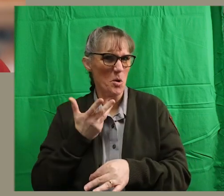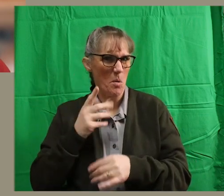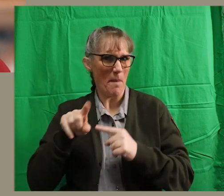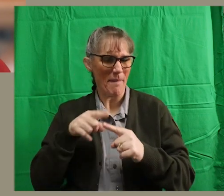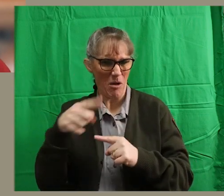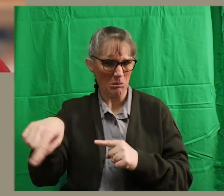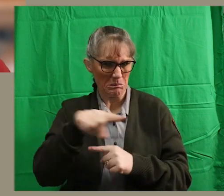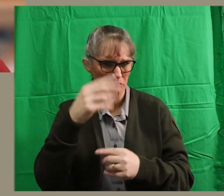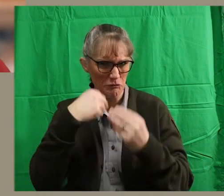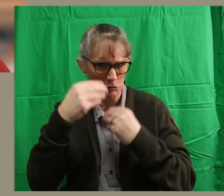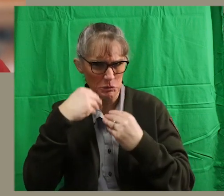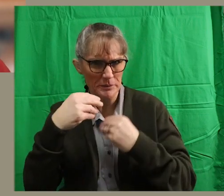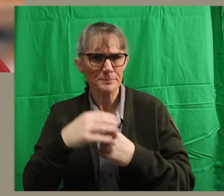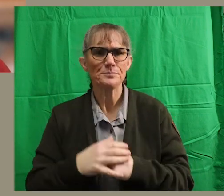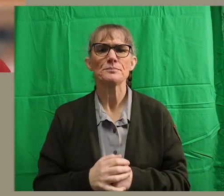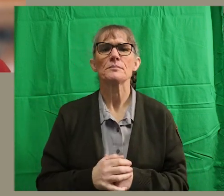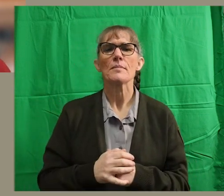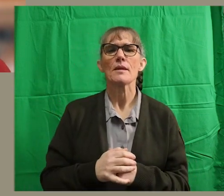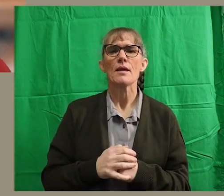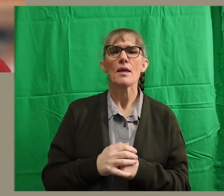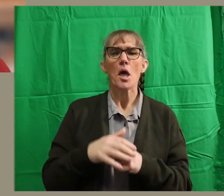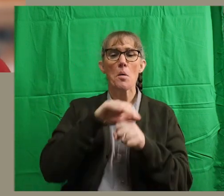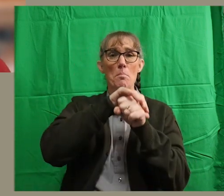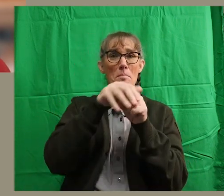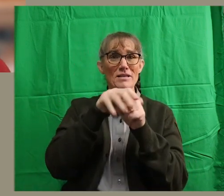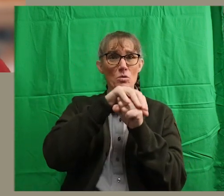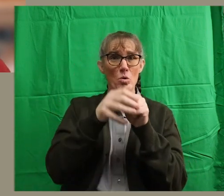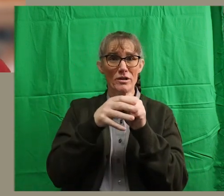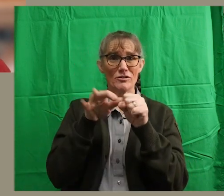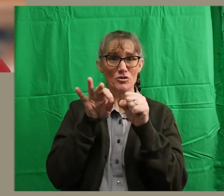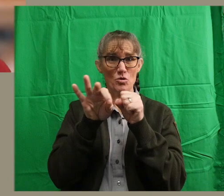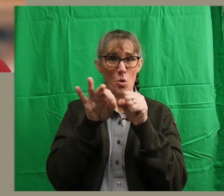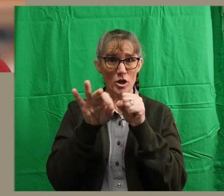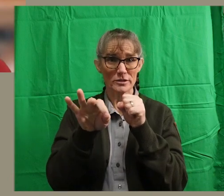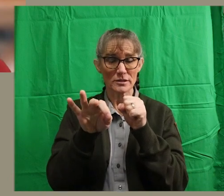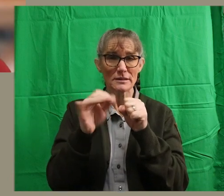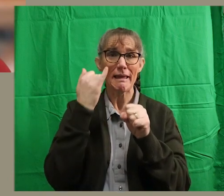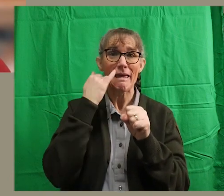the animal ate. So, when we're going to talk about the mesowear scores; if it's a low score, that's